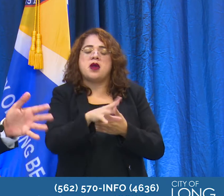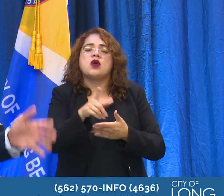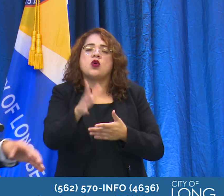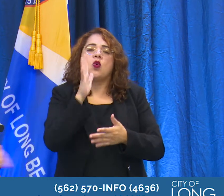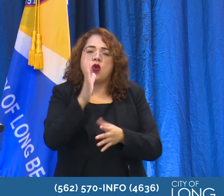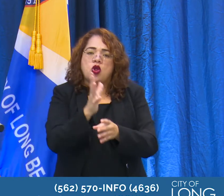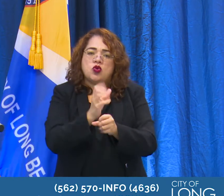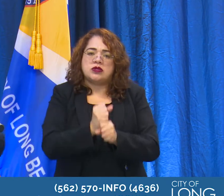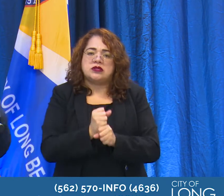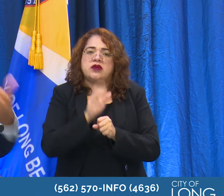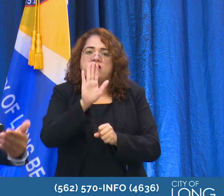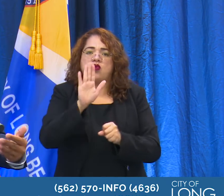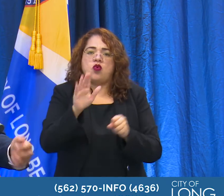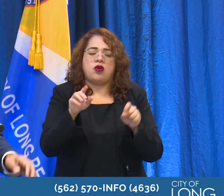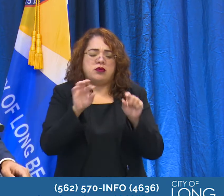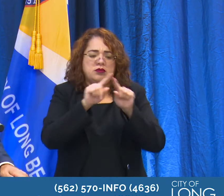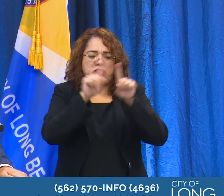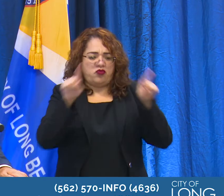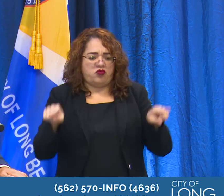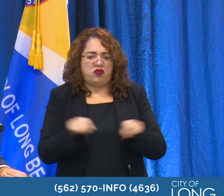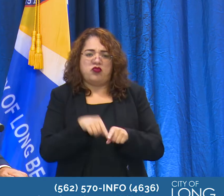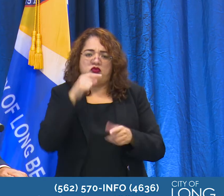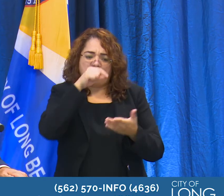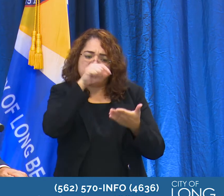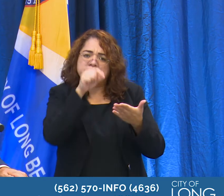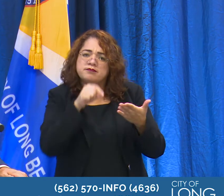ballot. In addition to that, our City Clerk is working with the LA